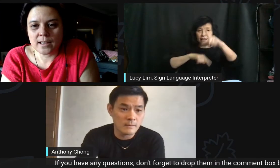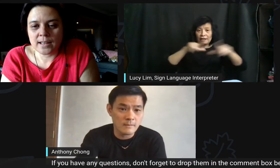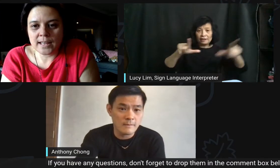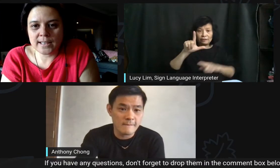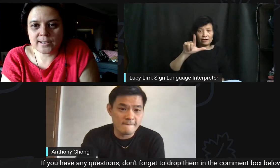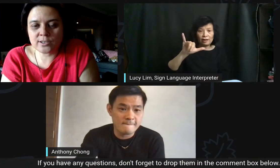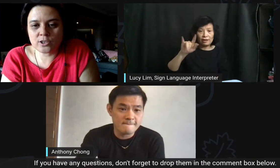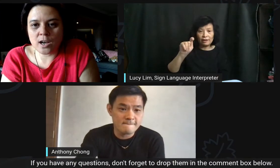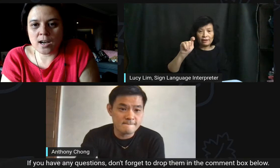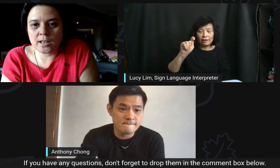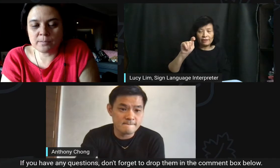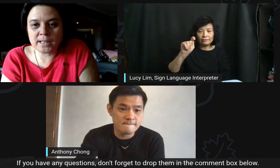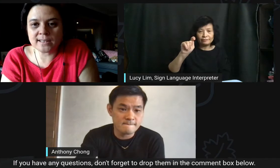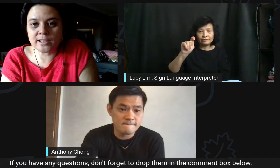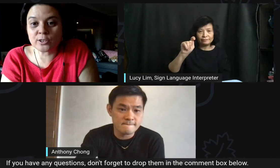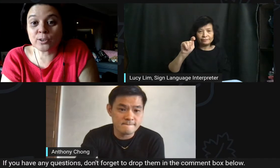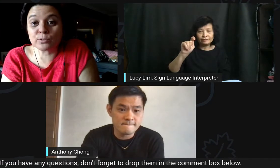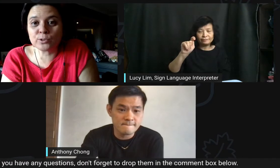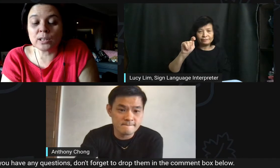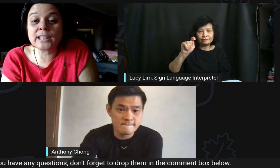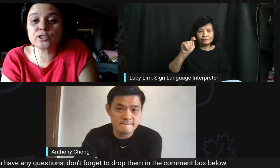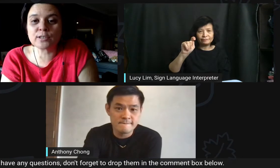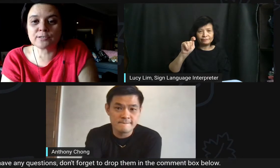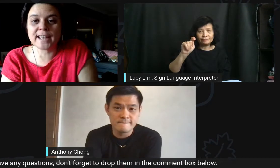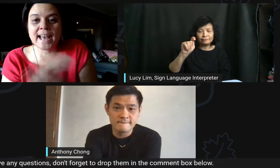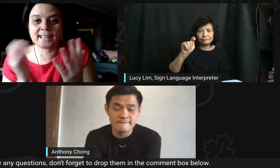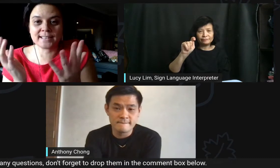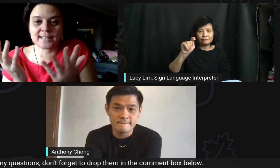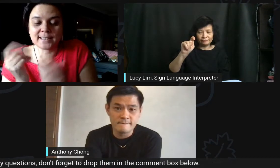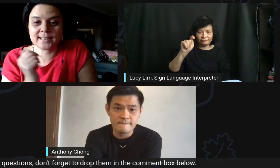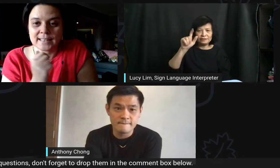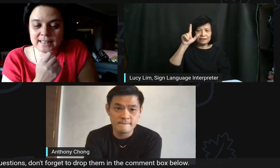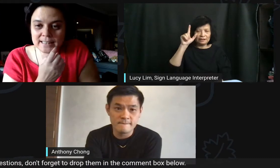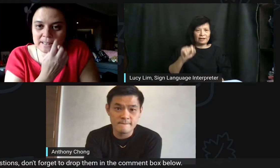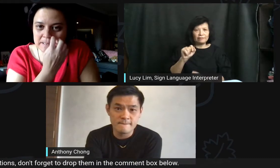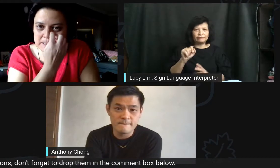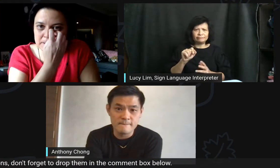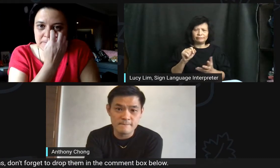is can be consider through literary hands.